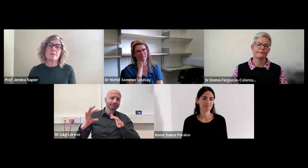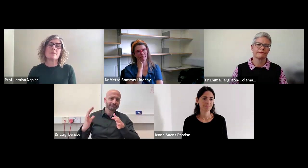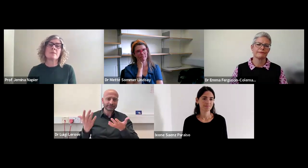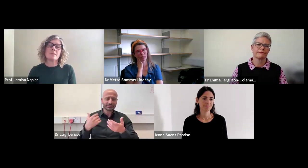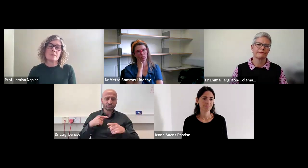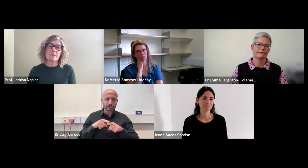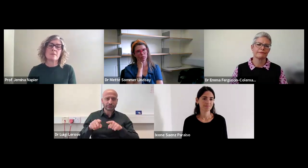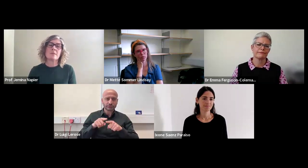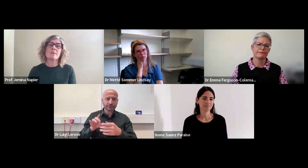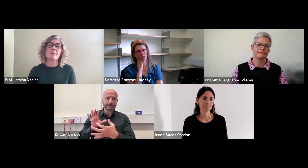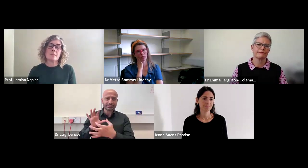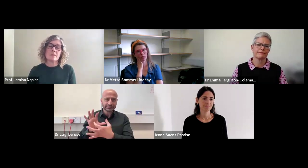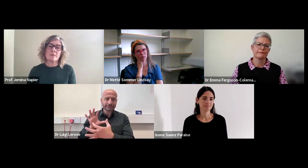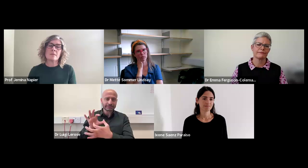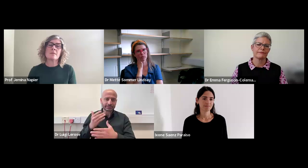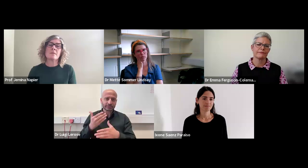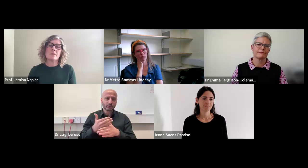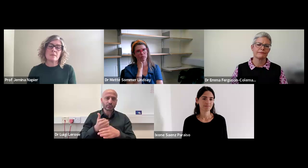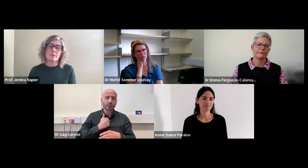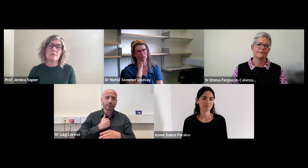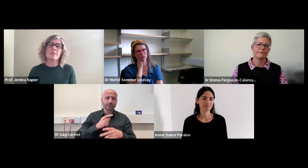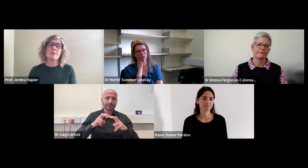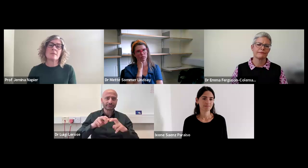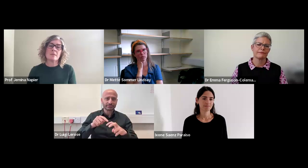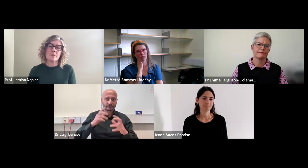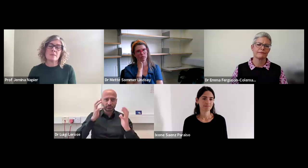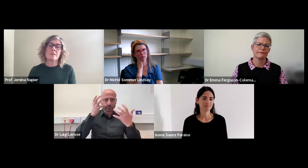and I think that that could probably lead to a bit of a disconnect where all the effort,